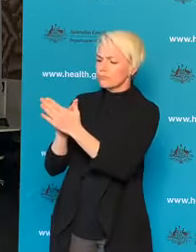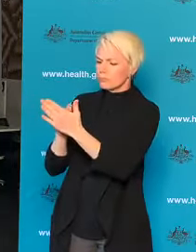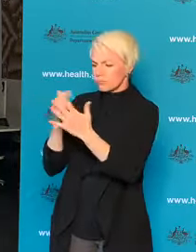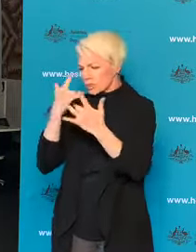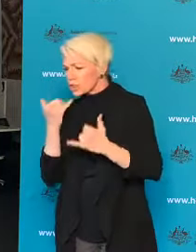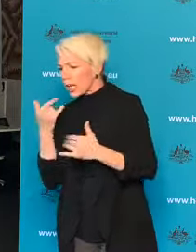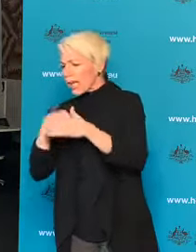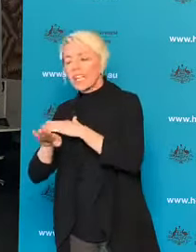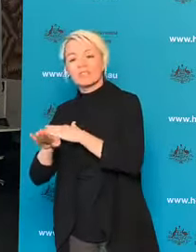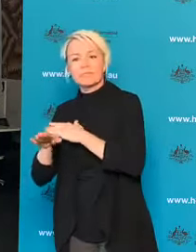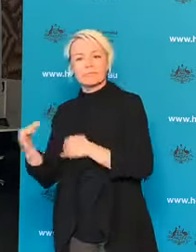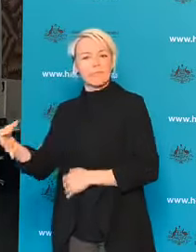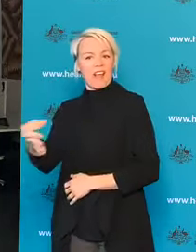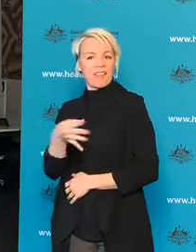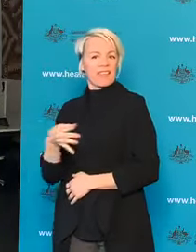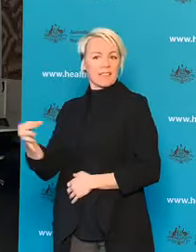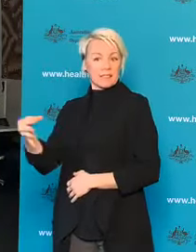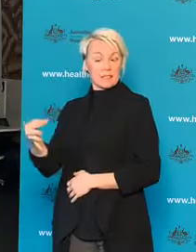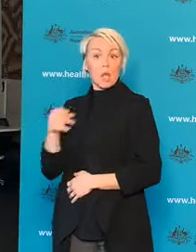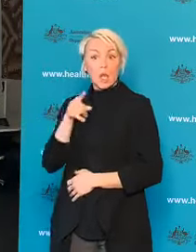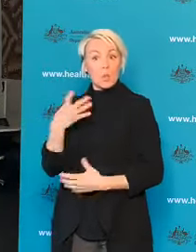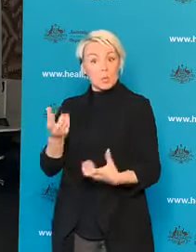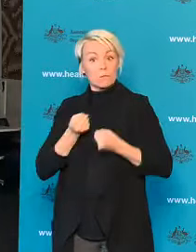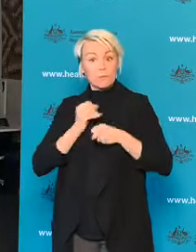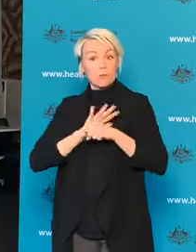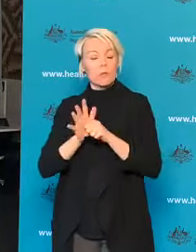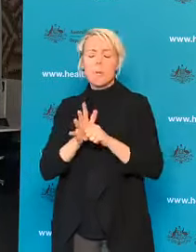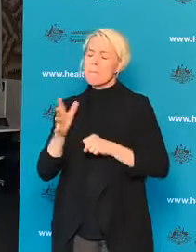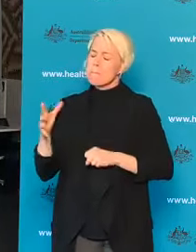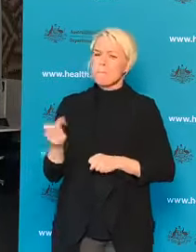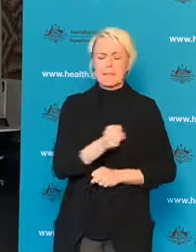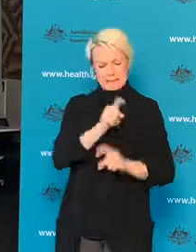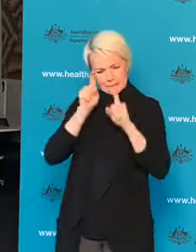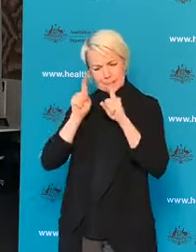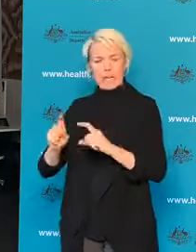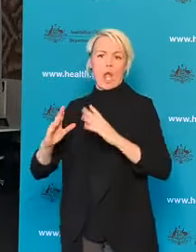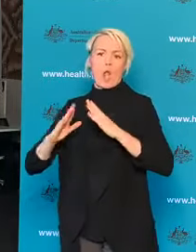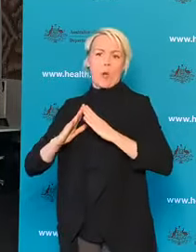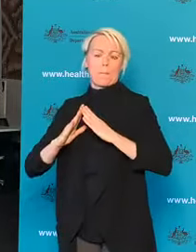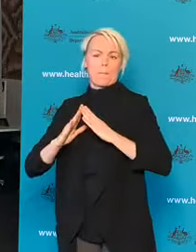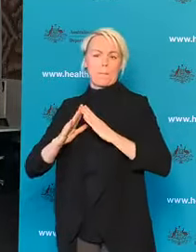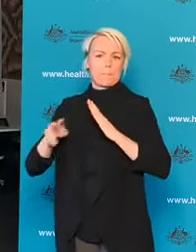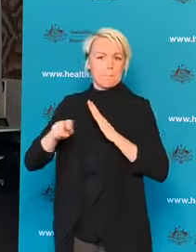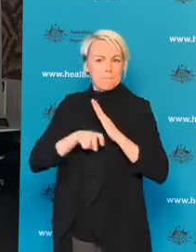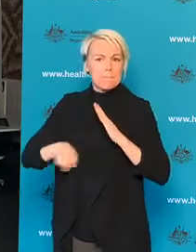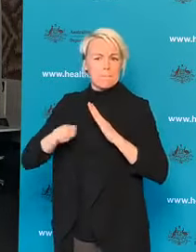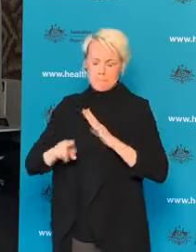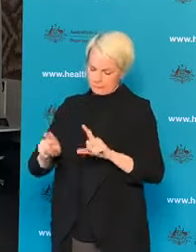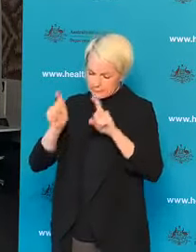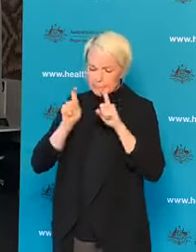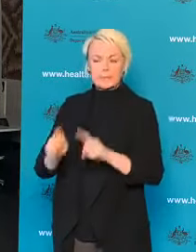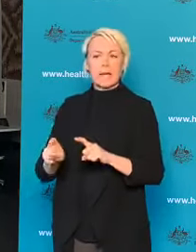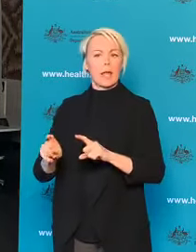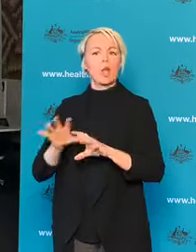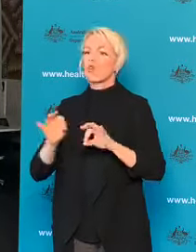must stay at home. You must not leave your home for any reason. You must remain in isolation until your